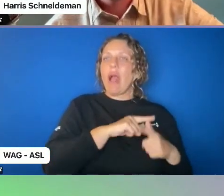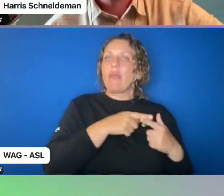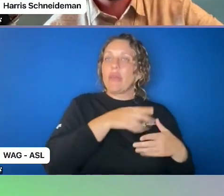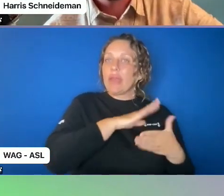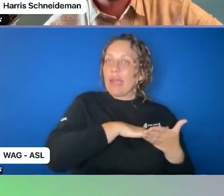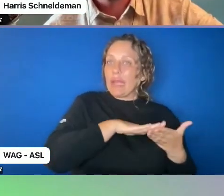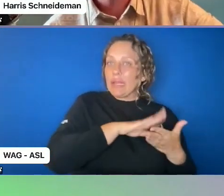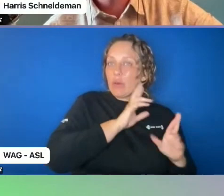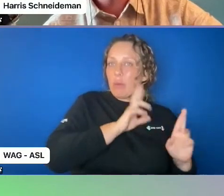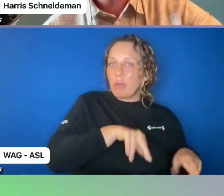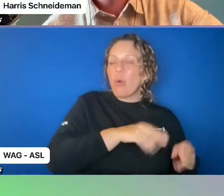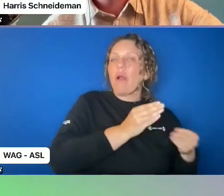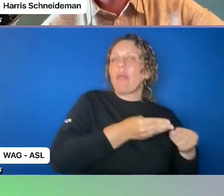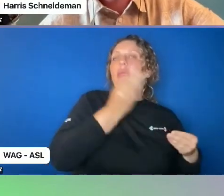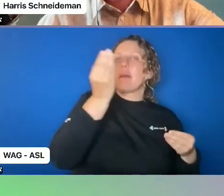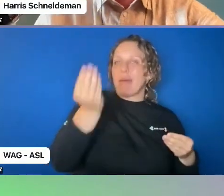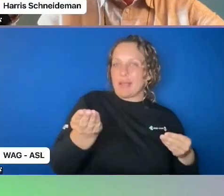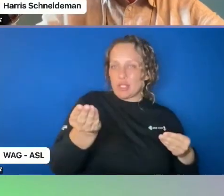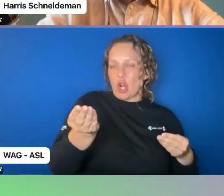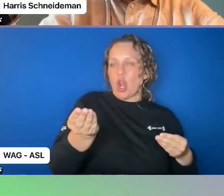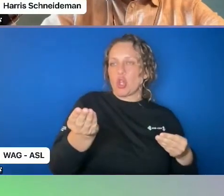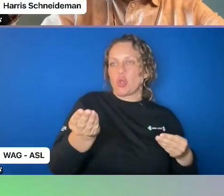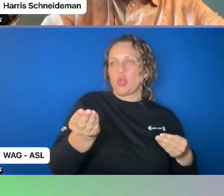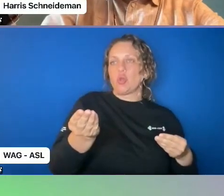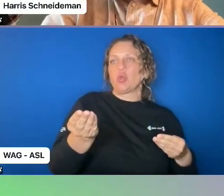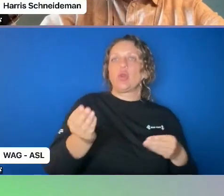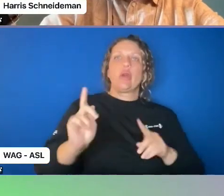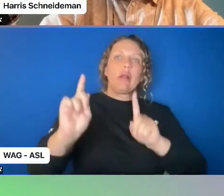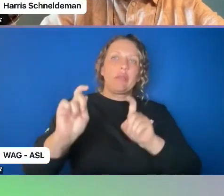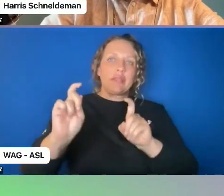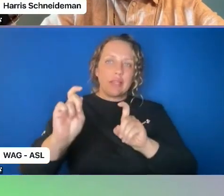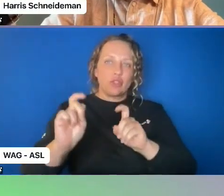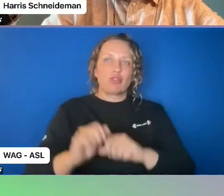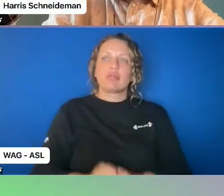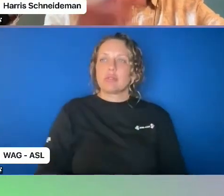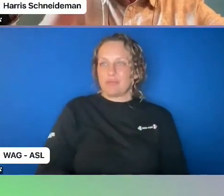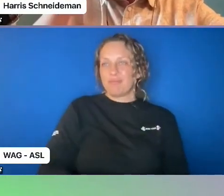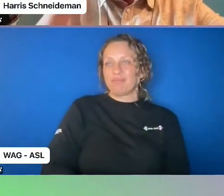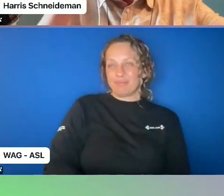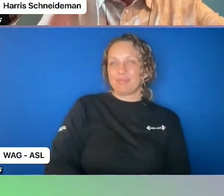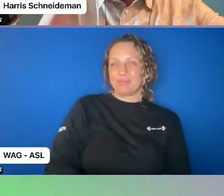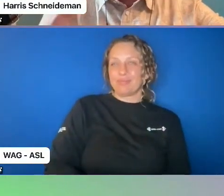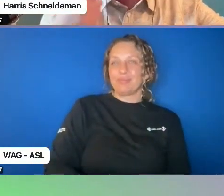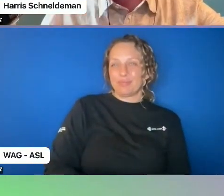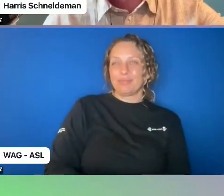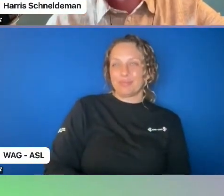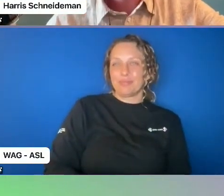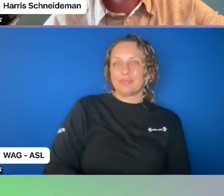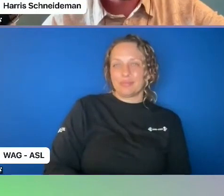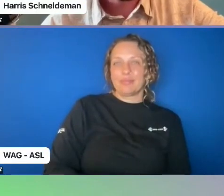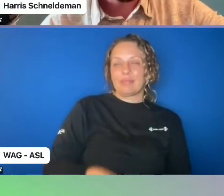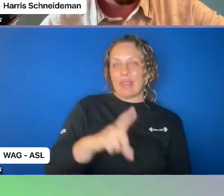then they pass it on to the testers to do their level of testing.